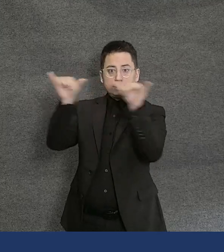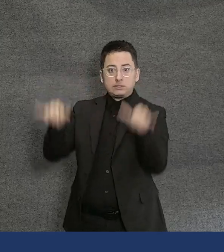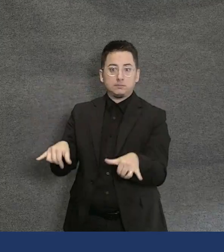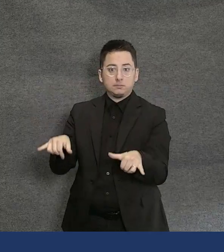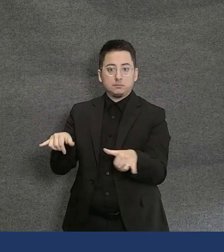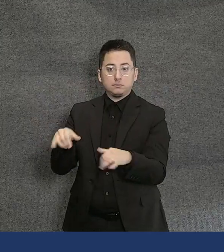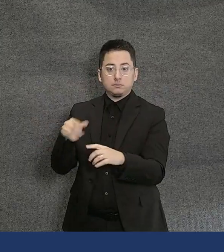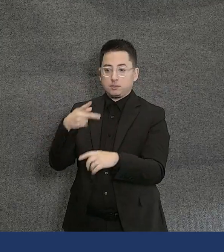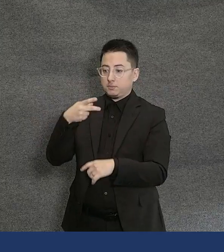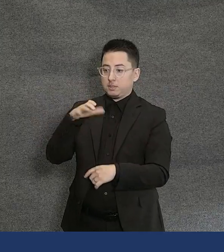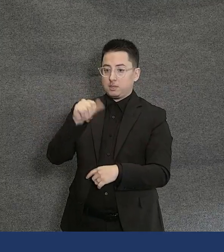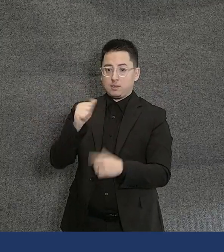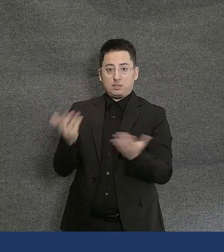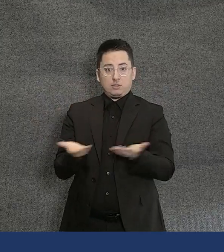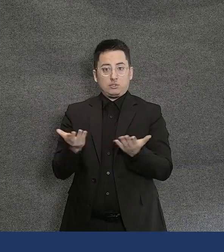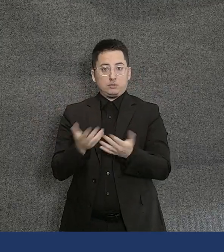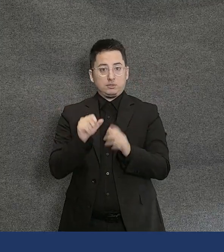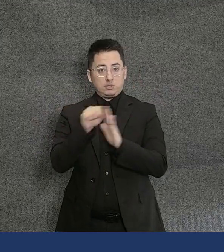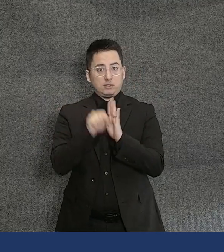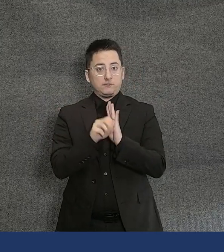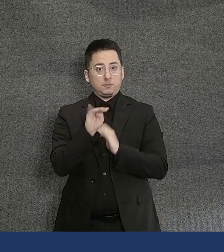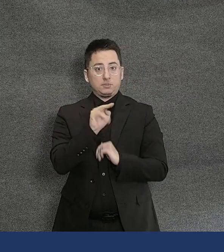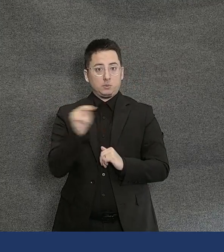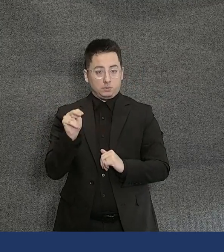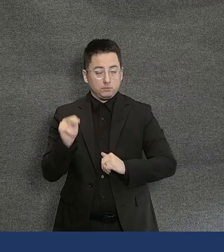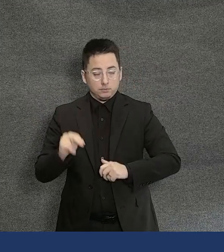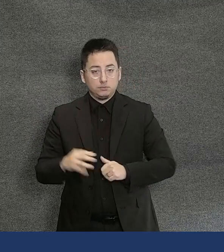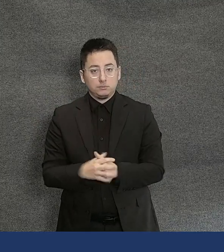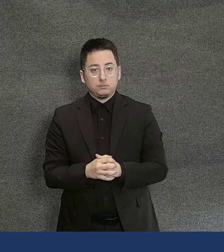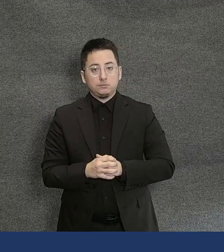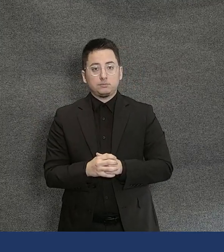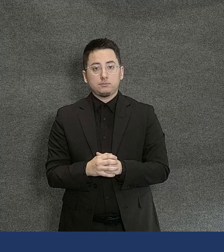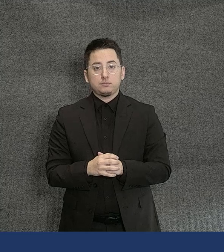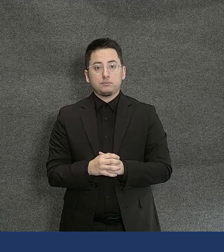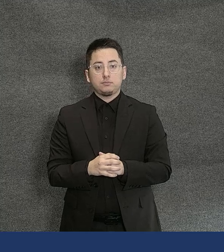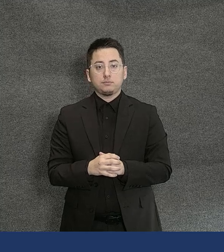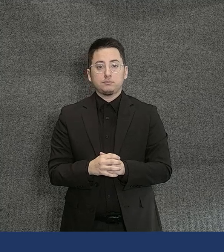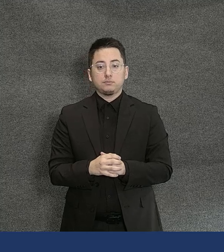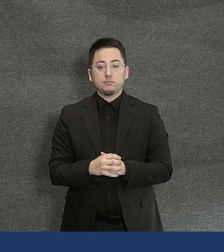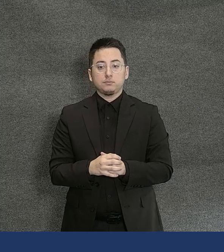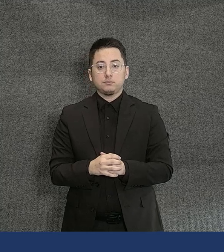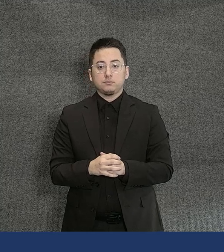in the State of Minnesota. We are here to honor him today.